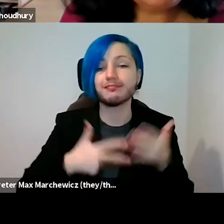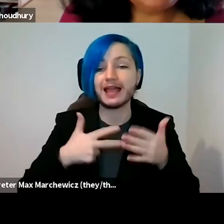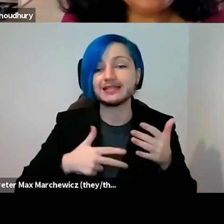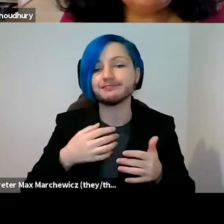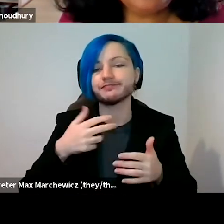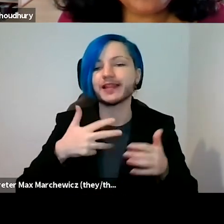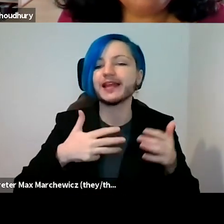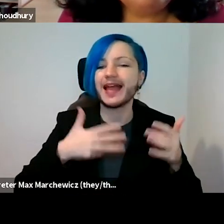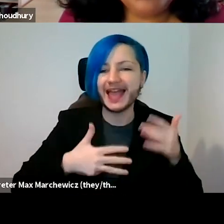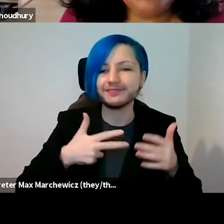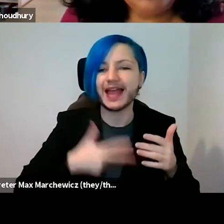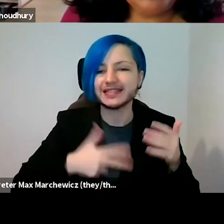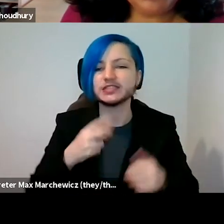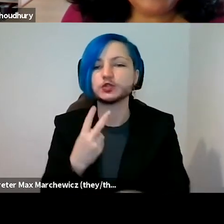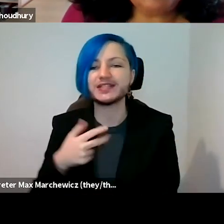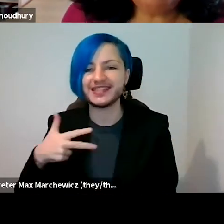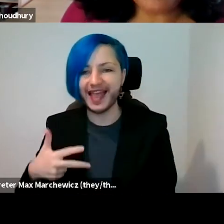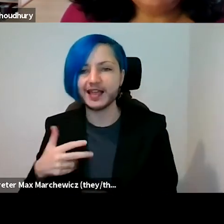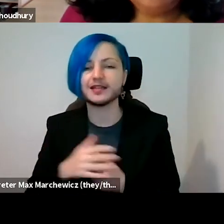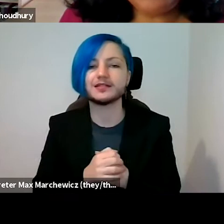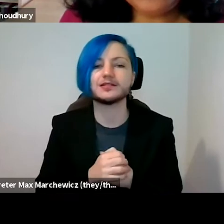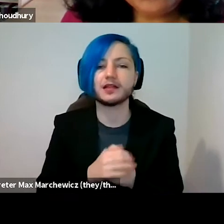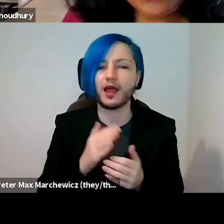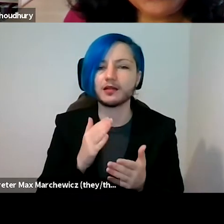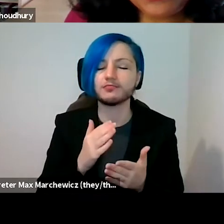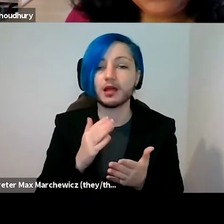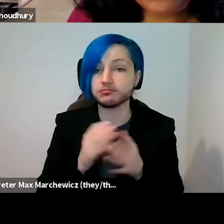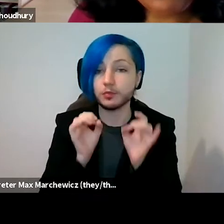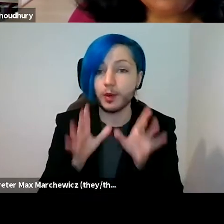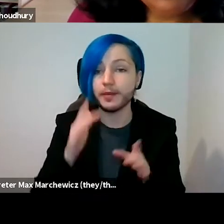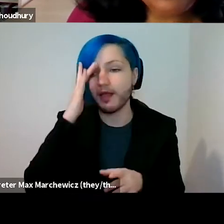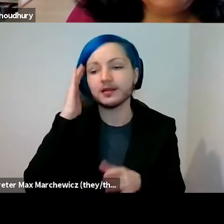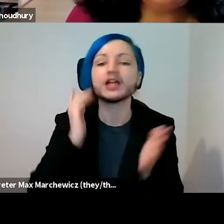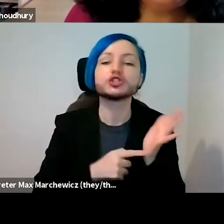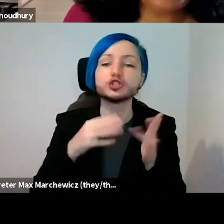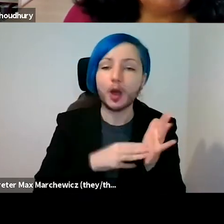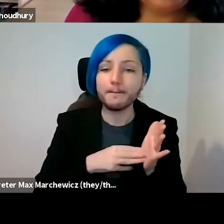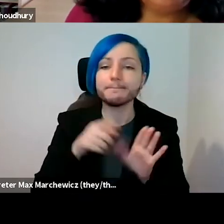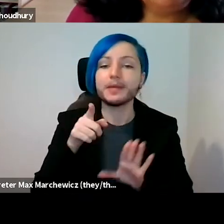the experience of Tom, a young man who went to India to serve in the East India Company.